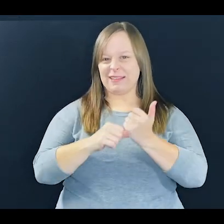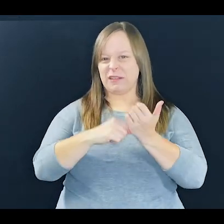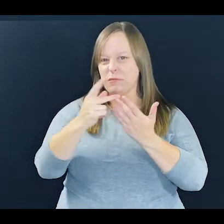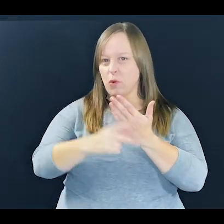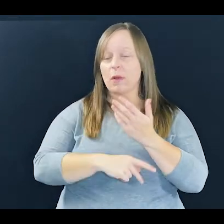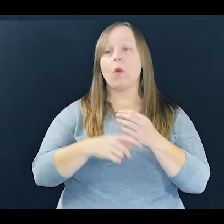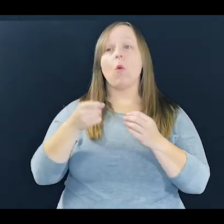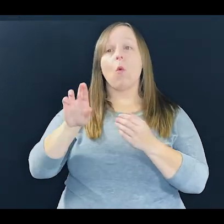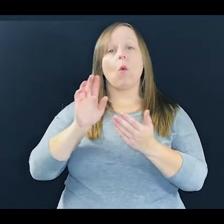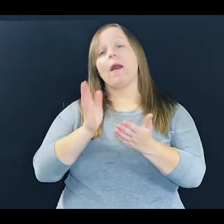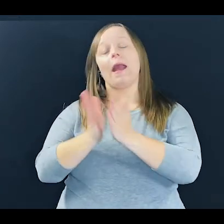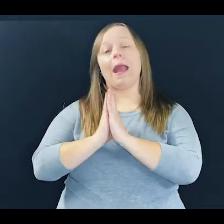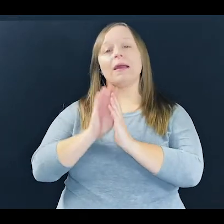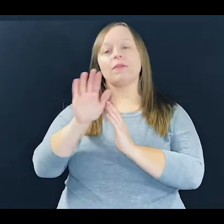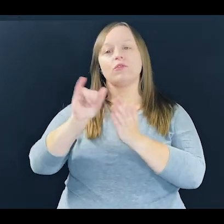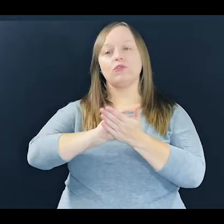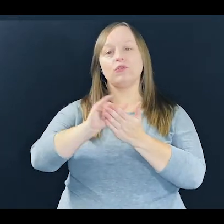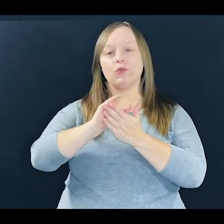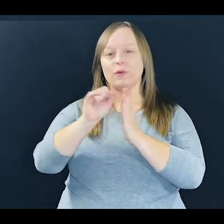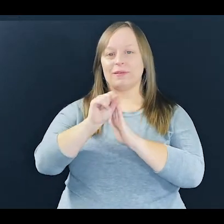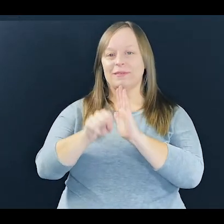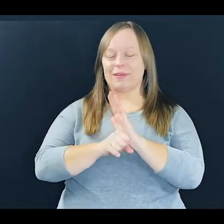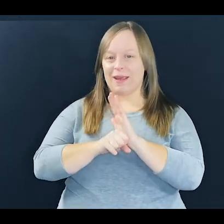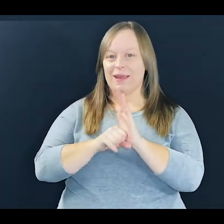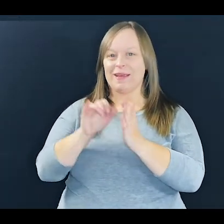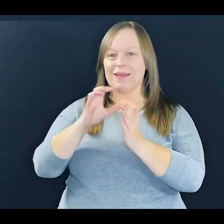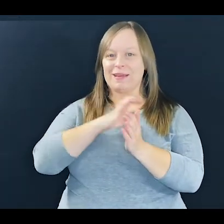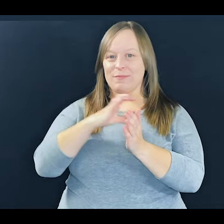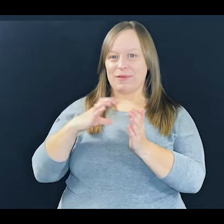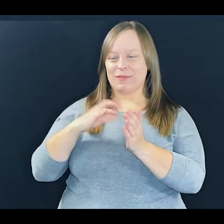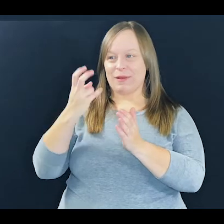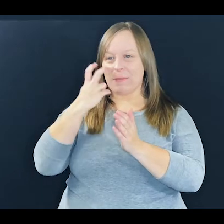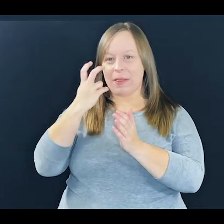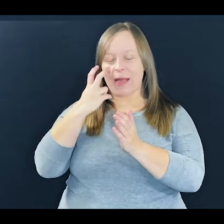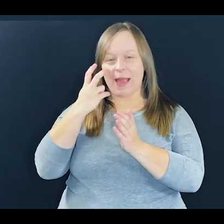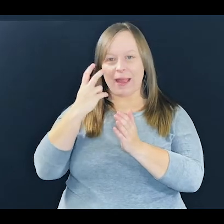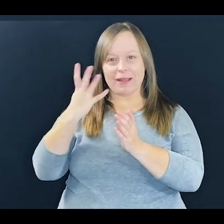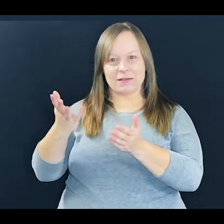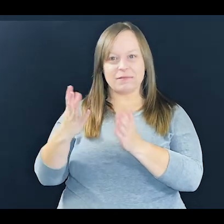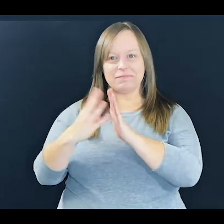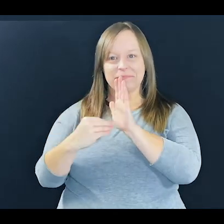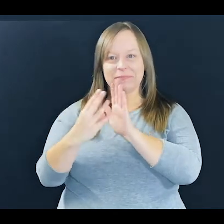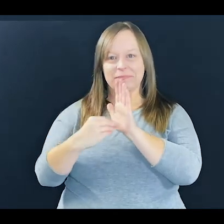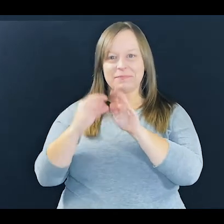Or they can ask their New York State Commission for the Blind counselor for a copy of the due process appeals form.